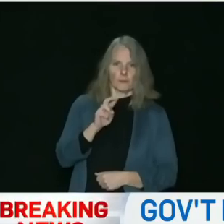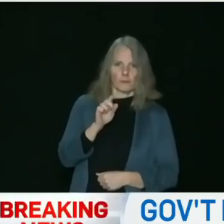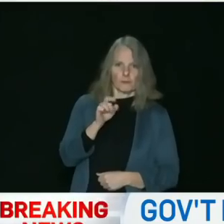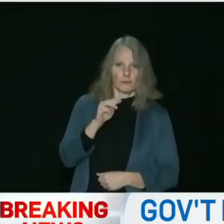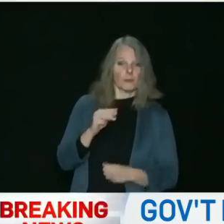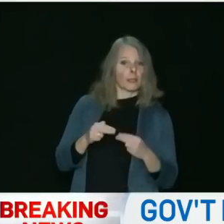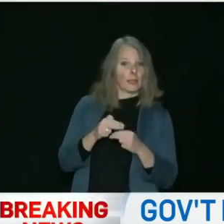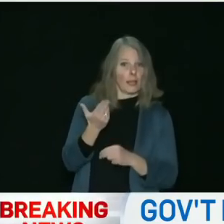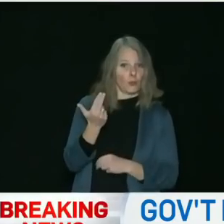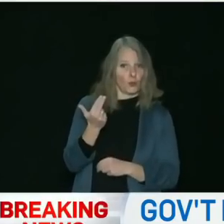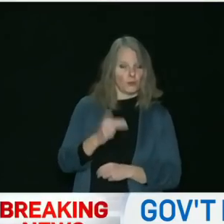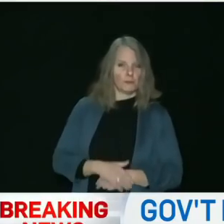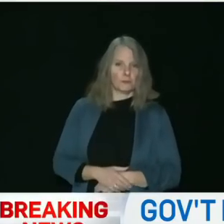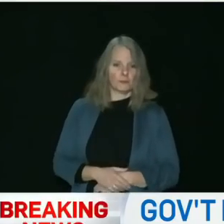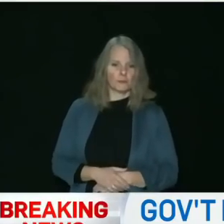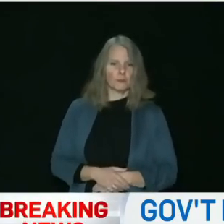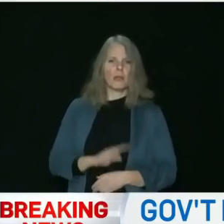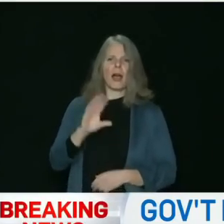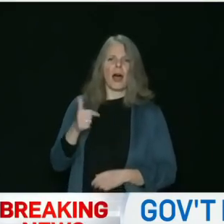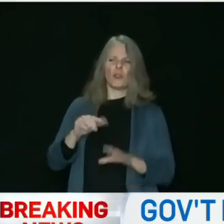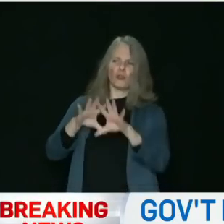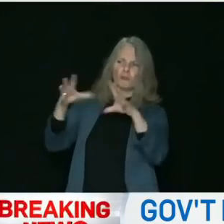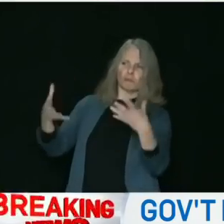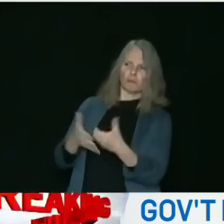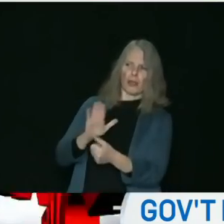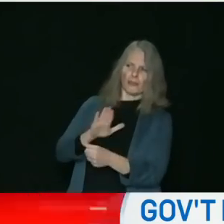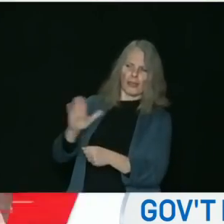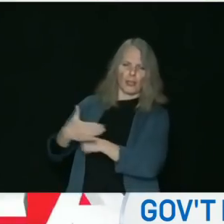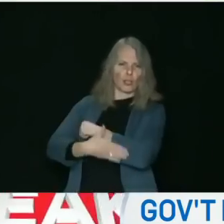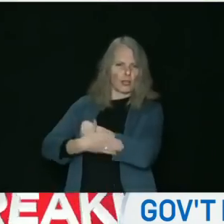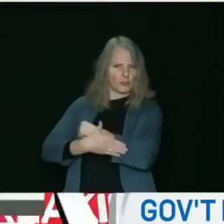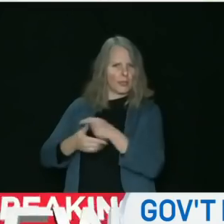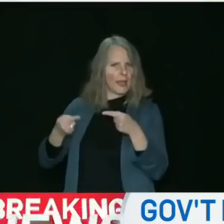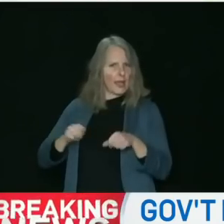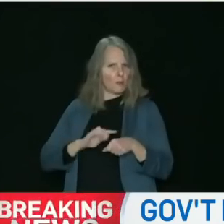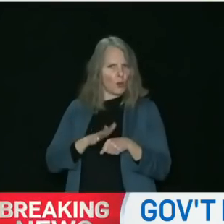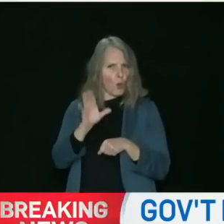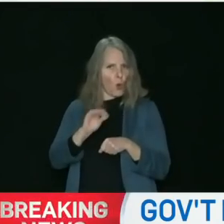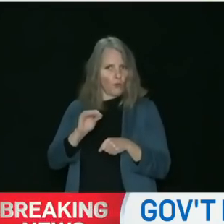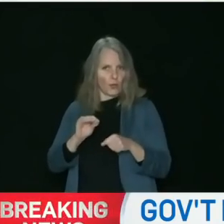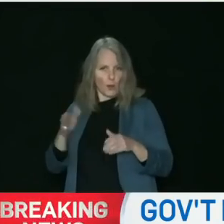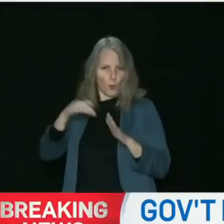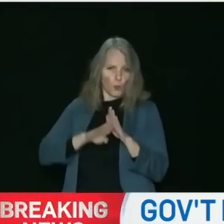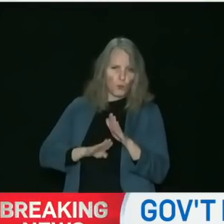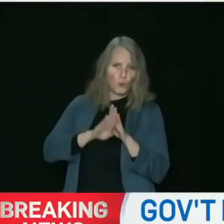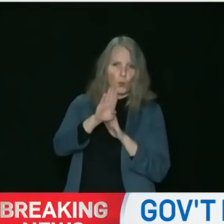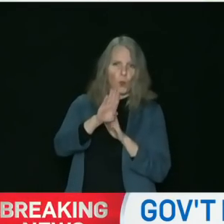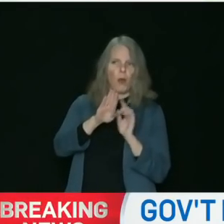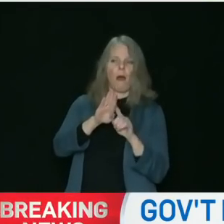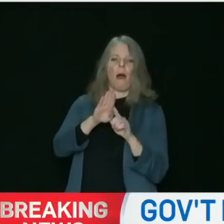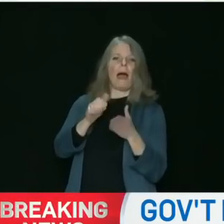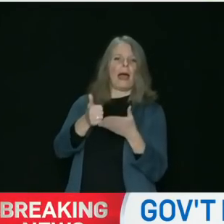TO BE A [INDISCERNIBLE] FOR THE HEALTH CARE SYSTEM OVER THE NEXT